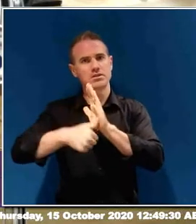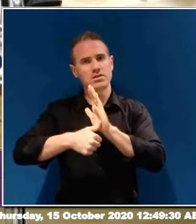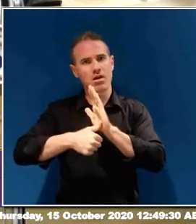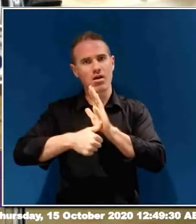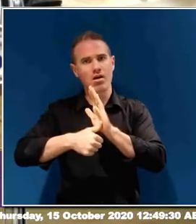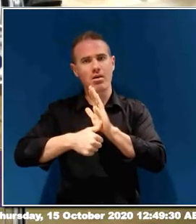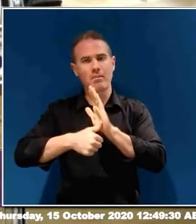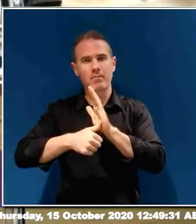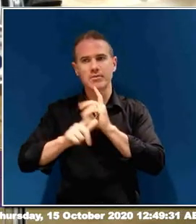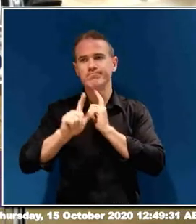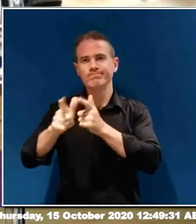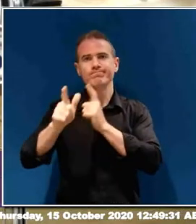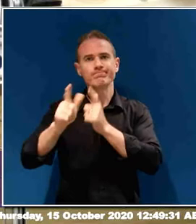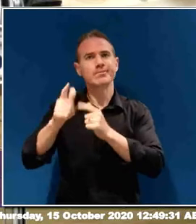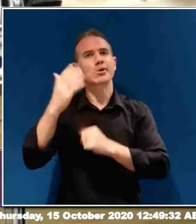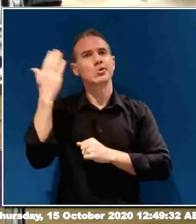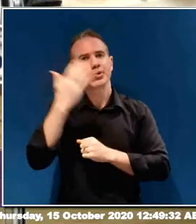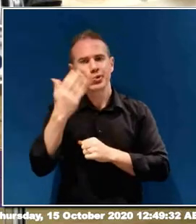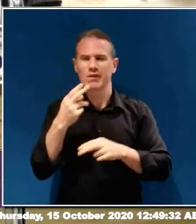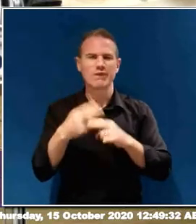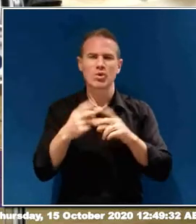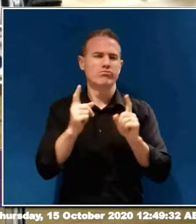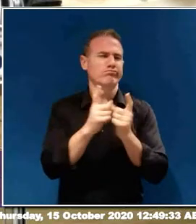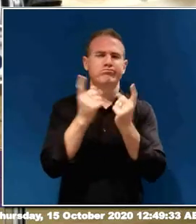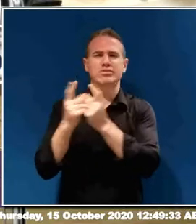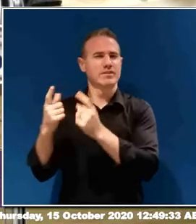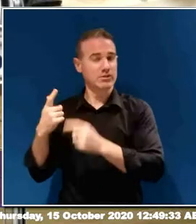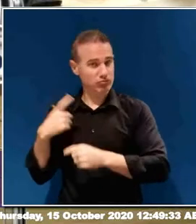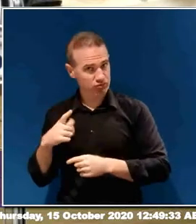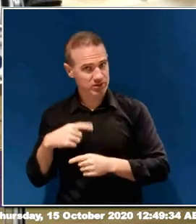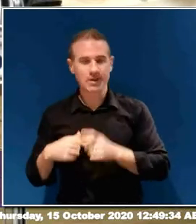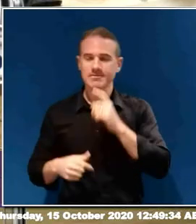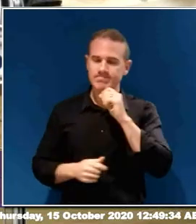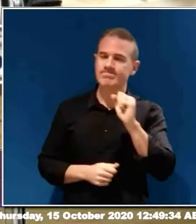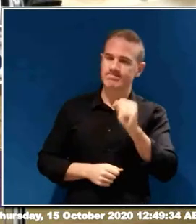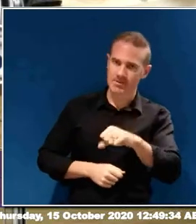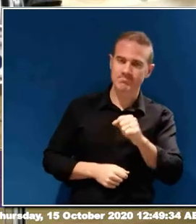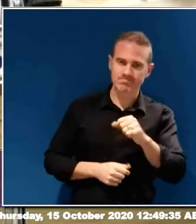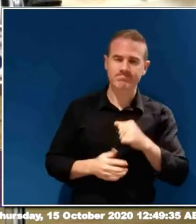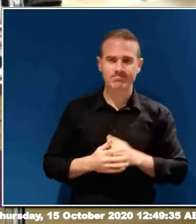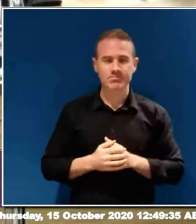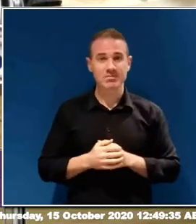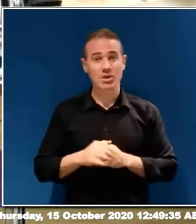Yes. You, in fact, describe that in your statement as mostly being